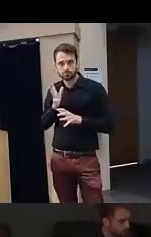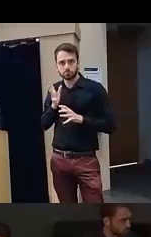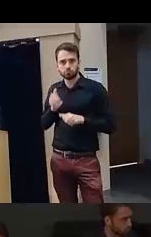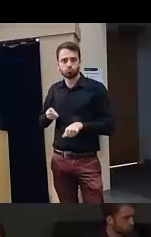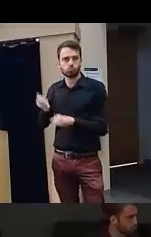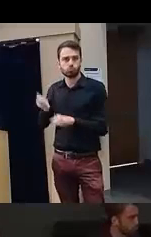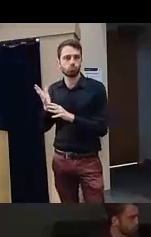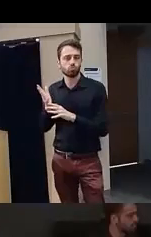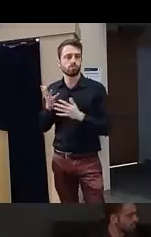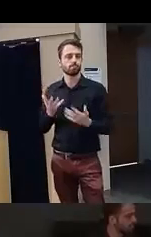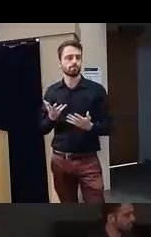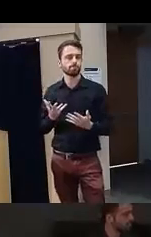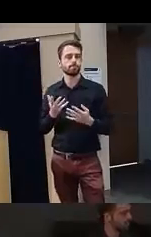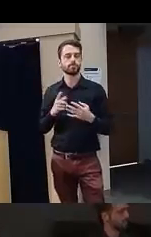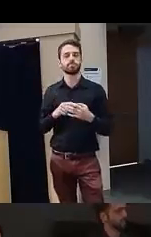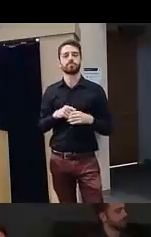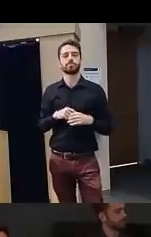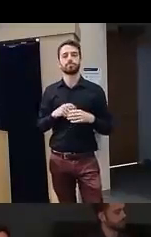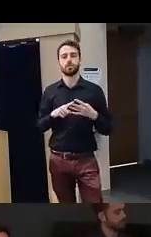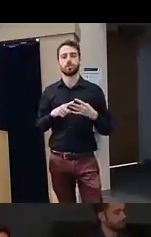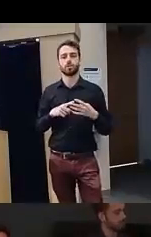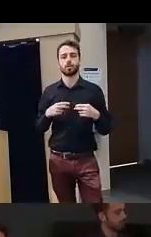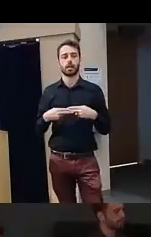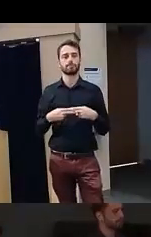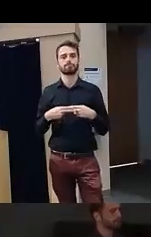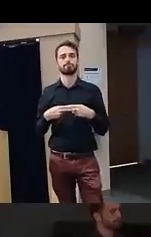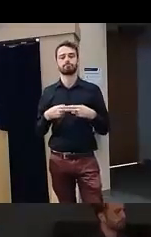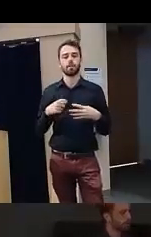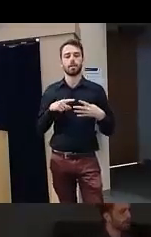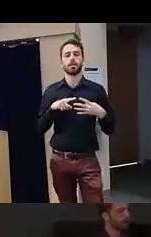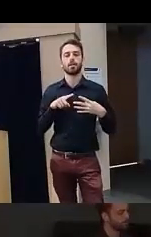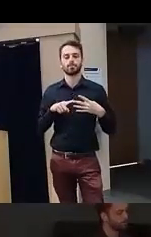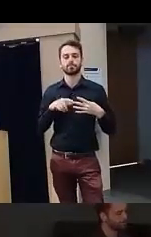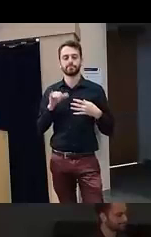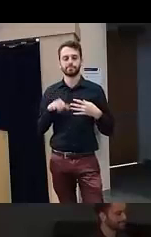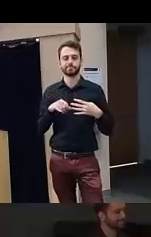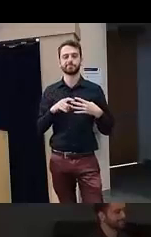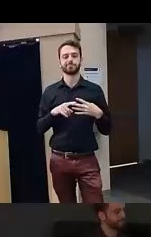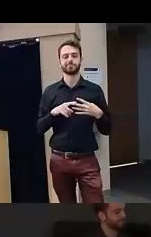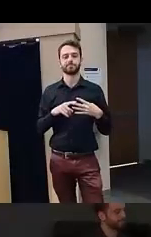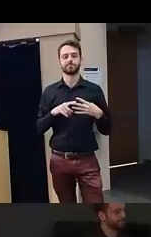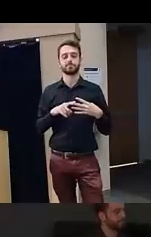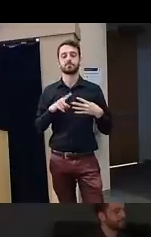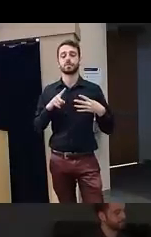or the uh disciplines as well now somehow we've done that very well